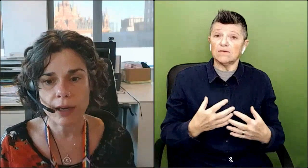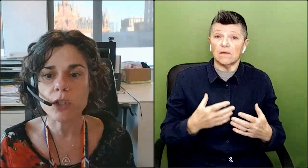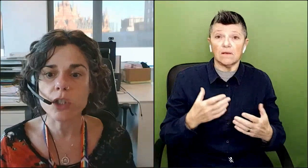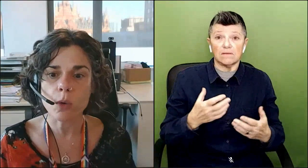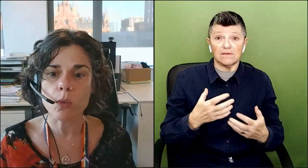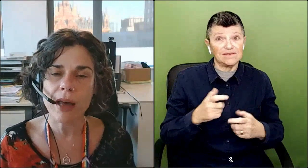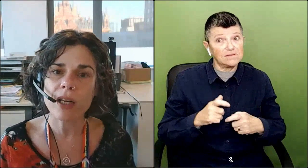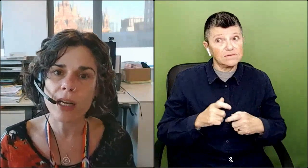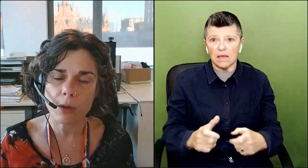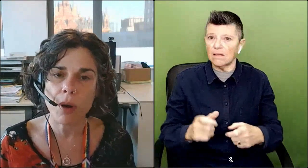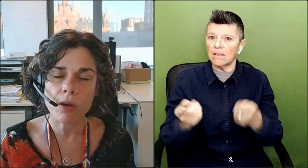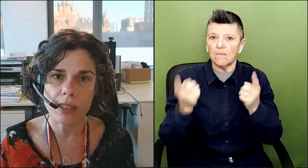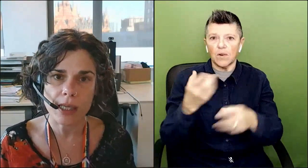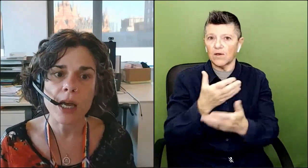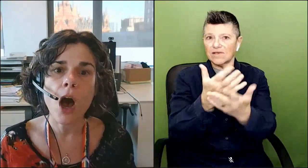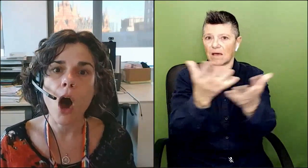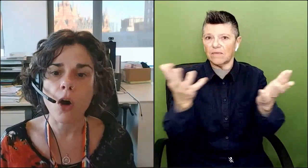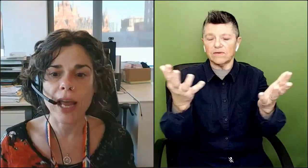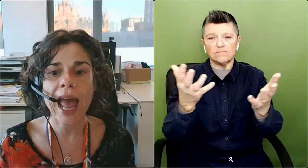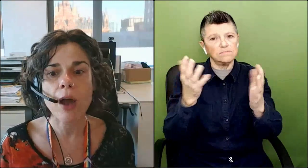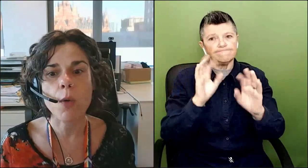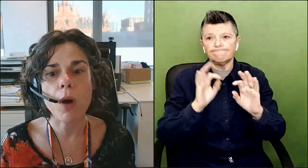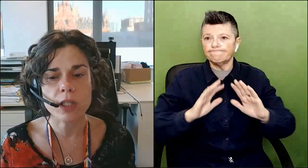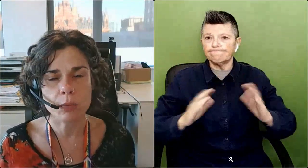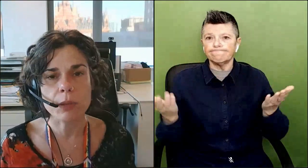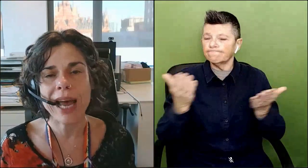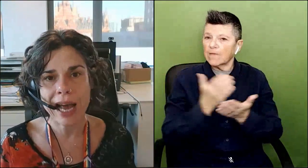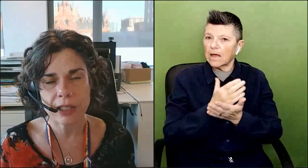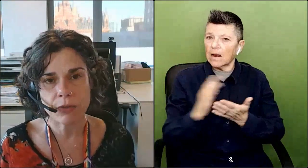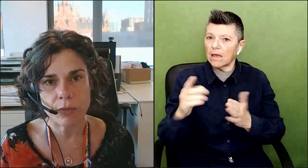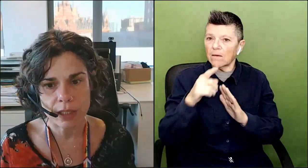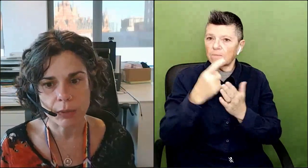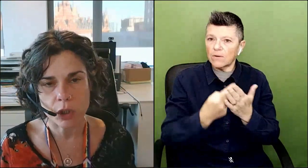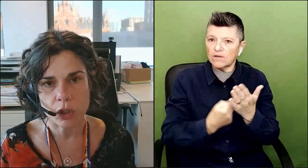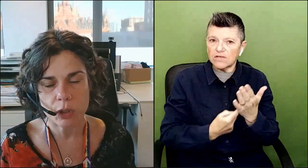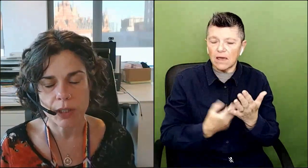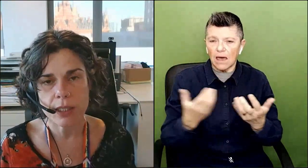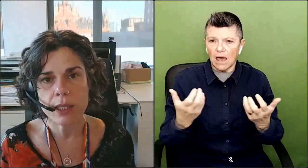there that don't have a clear policy on how somebody would ask for reasonable adjustments